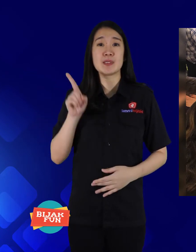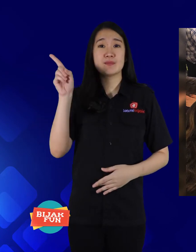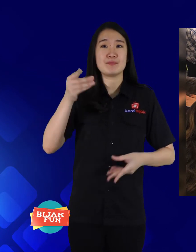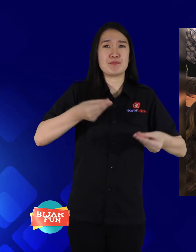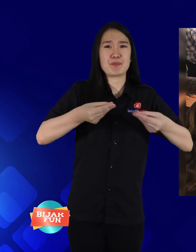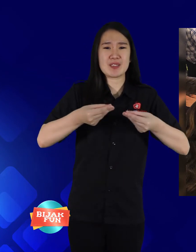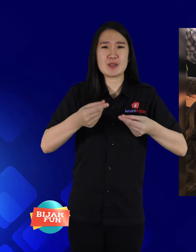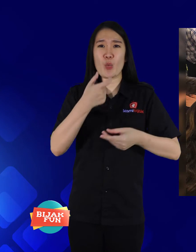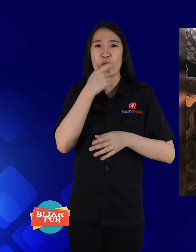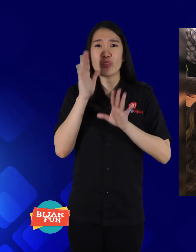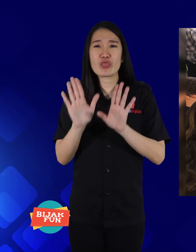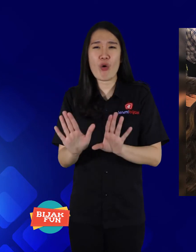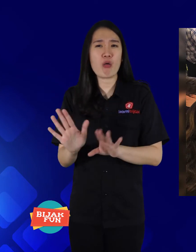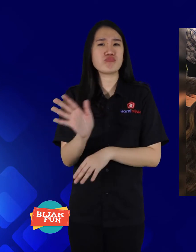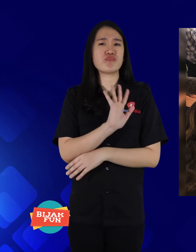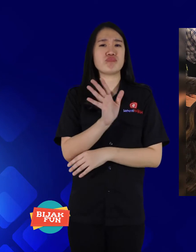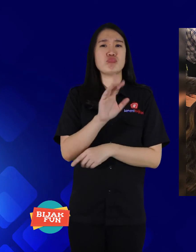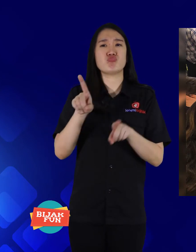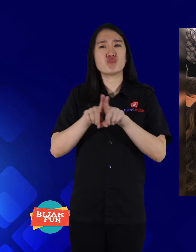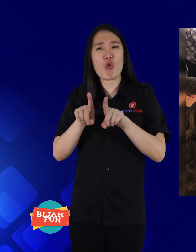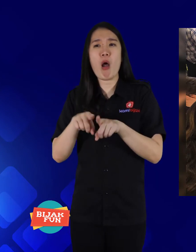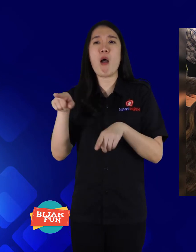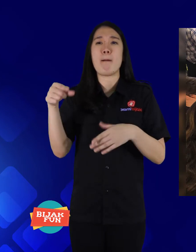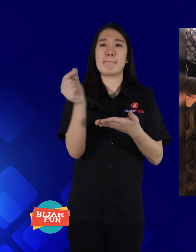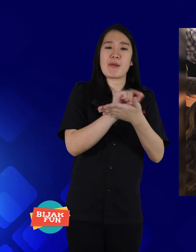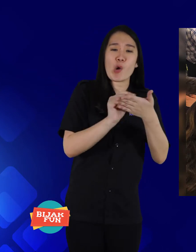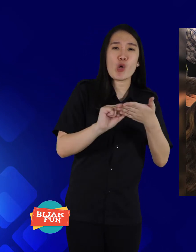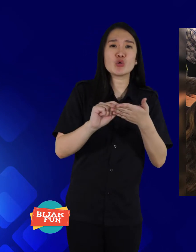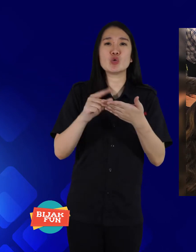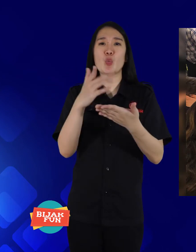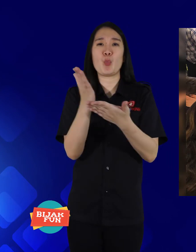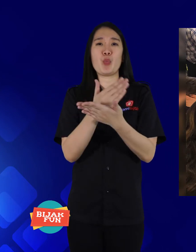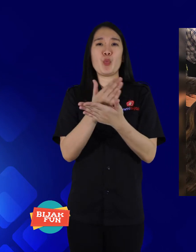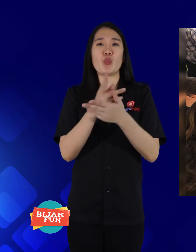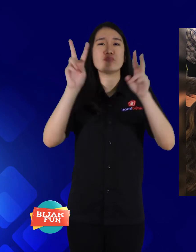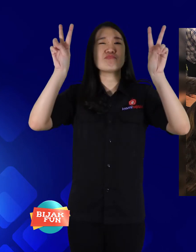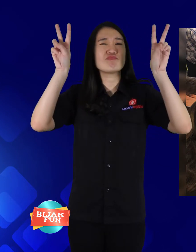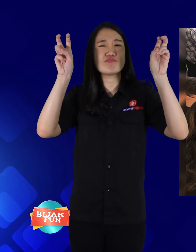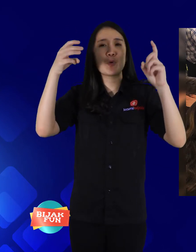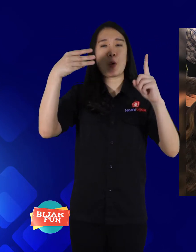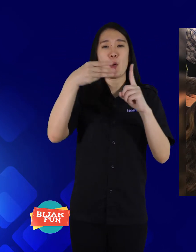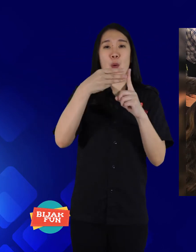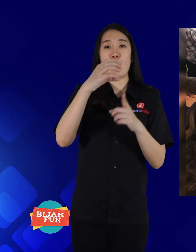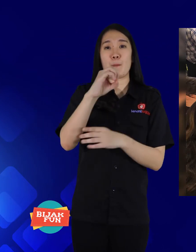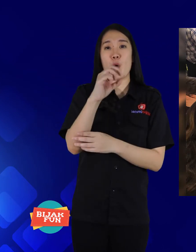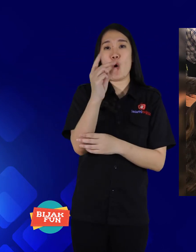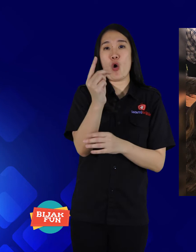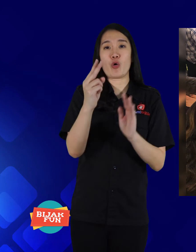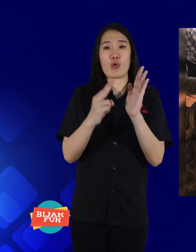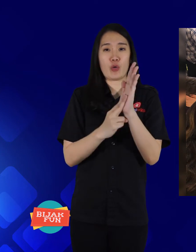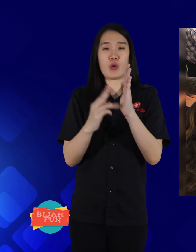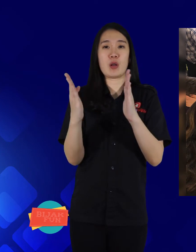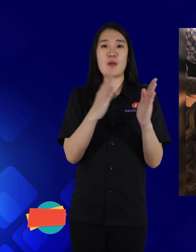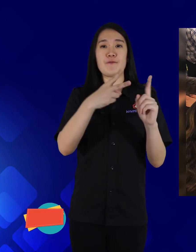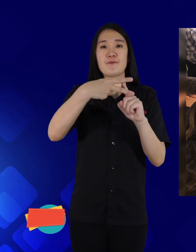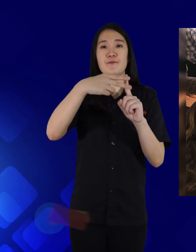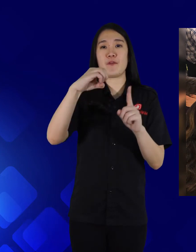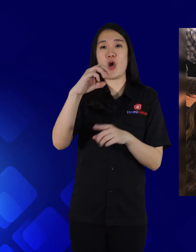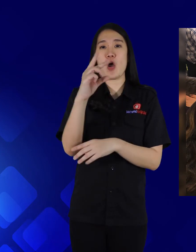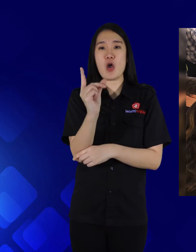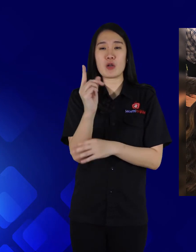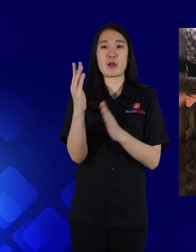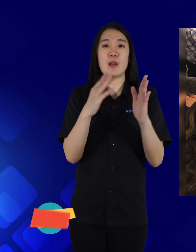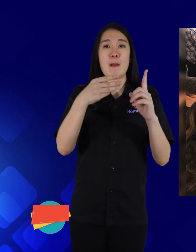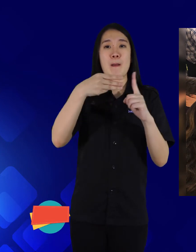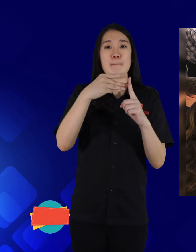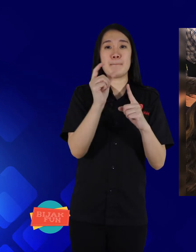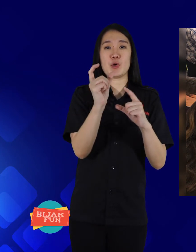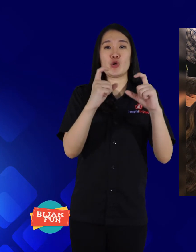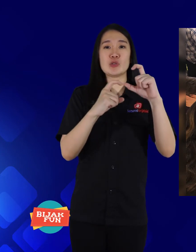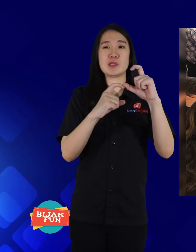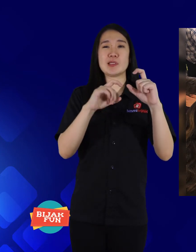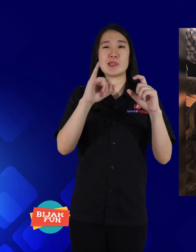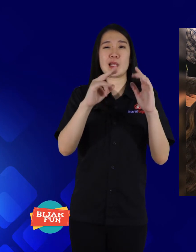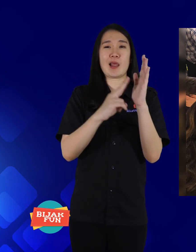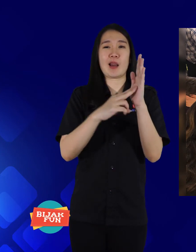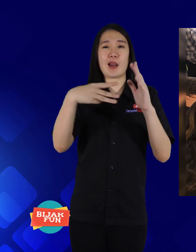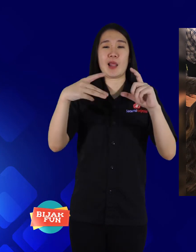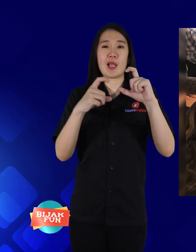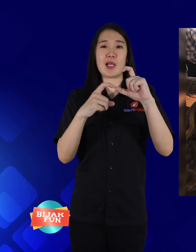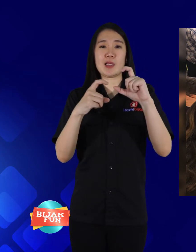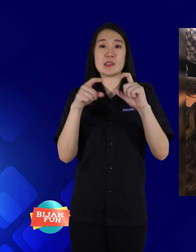Besides the cake business, he also wrote two books children entitled 'Born for Business'